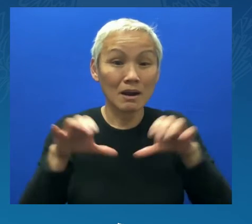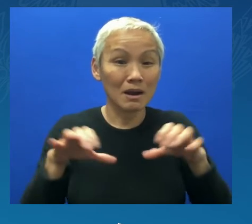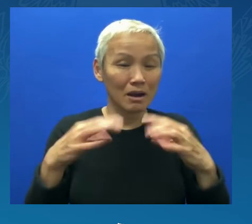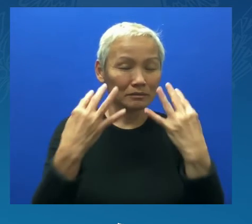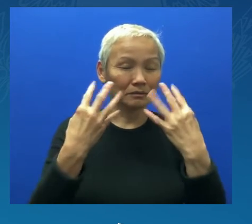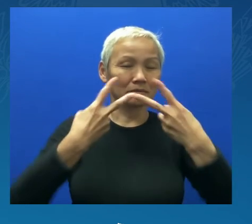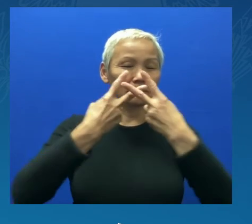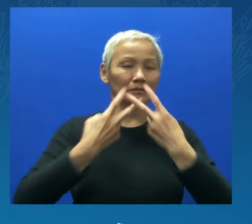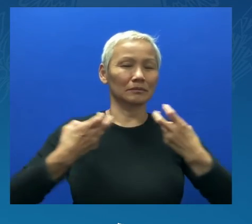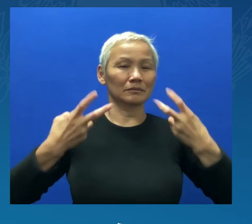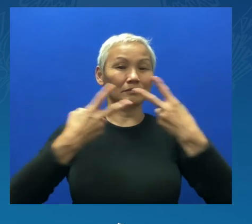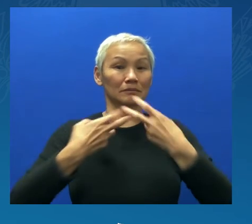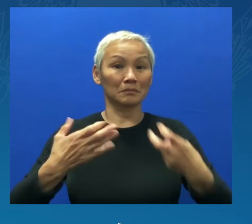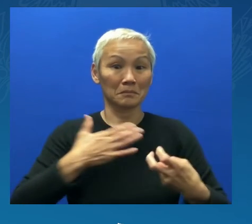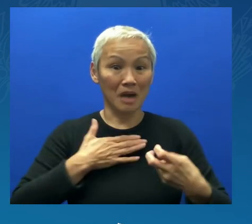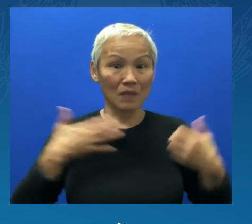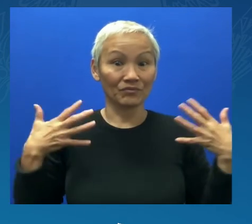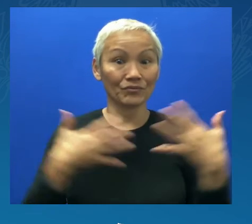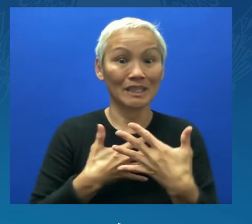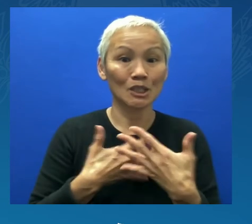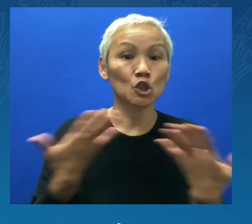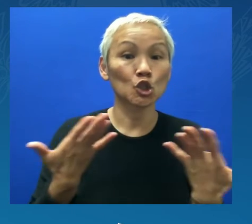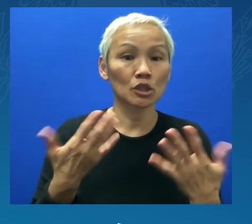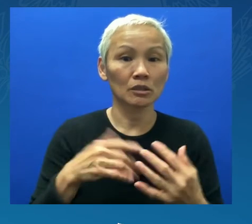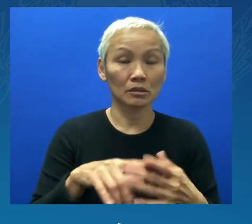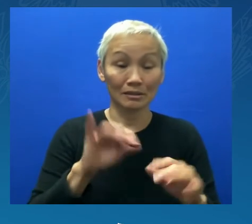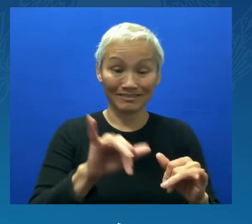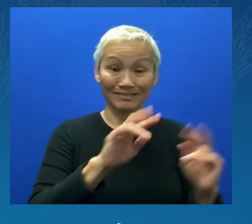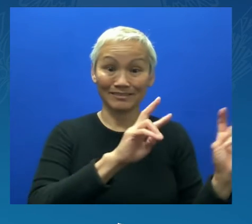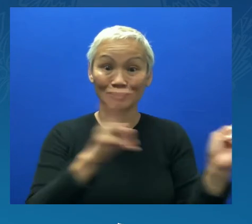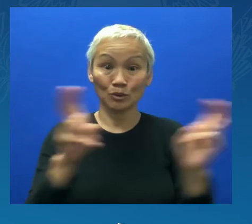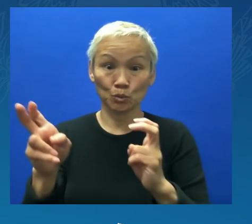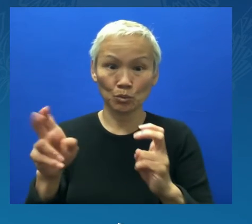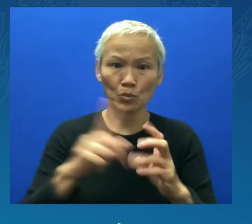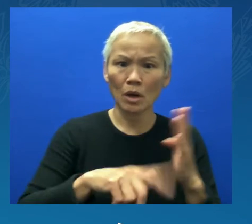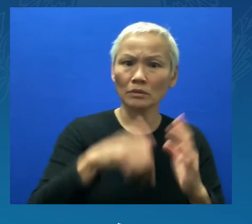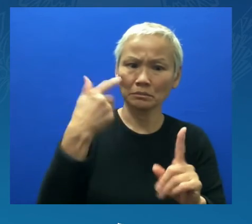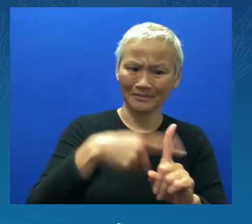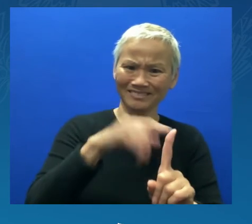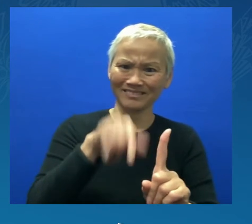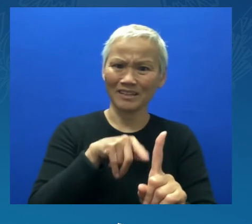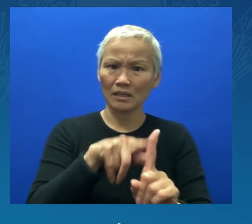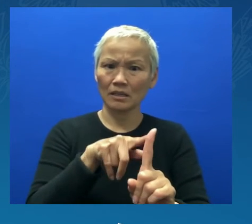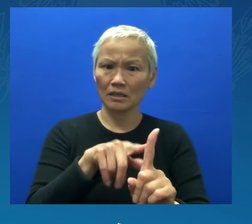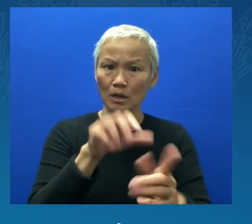my fear on this issue is that dictators, autocrats around the world